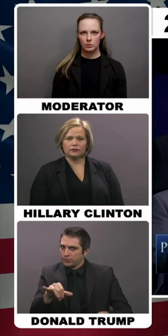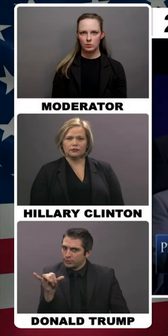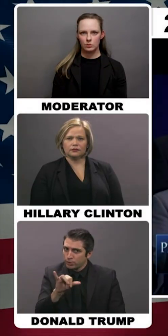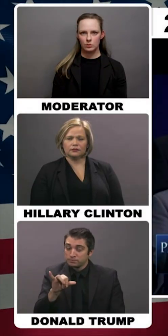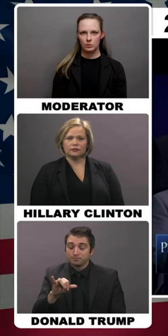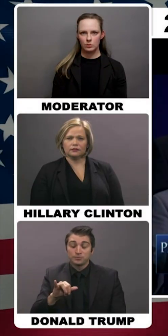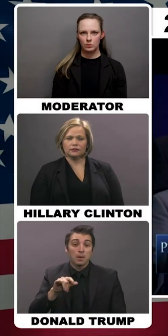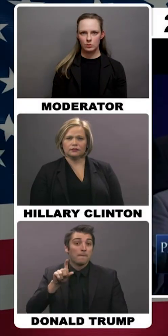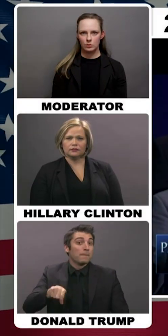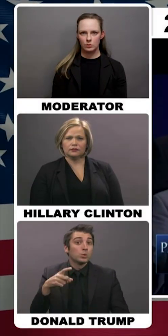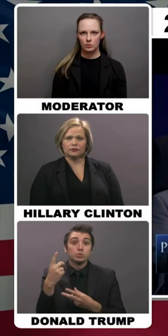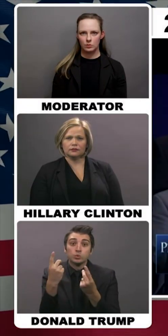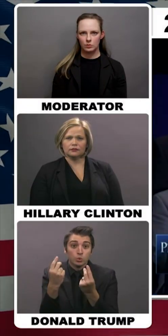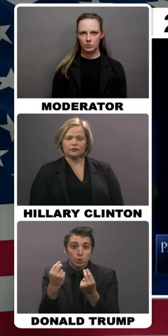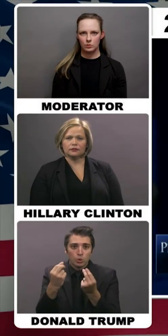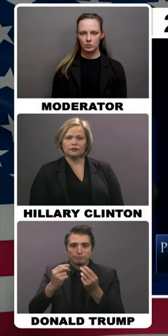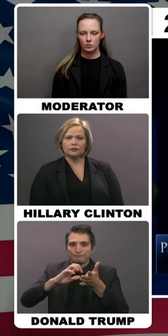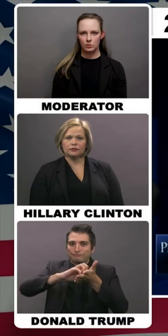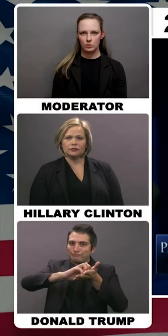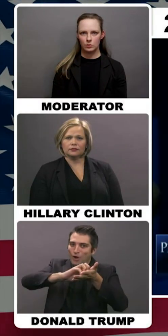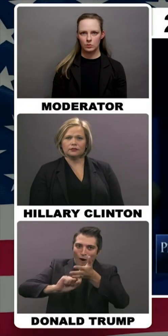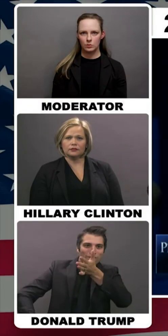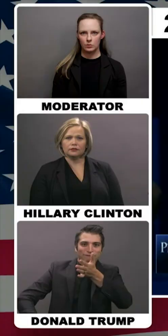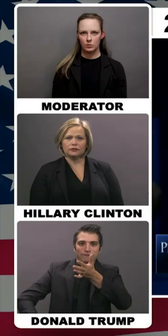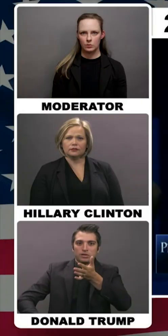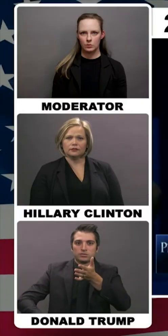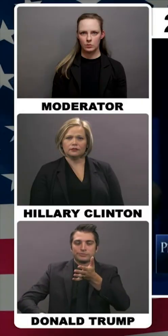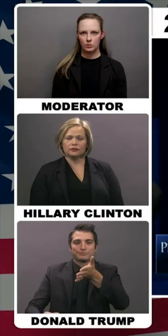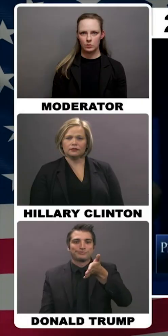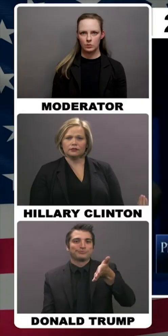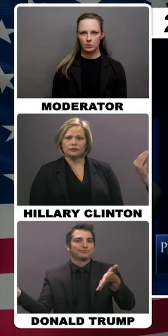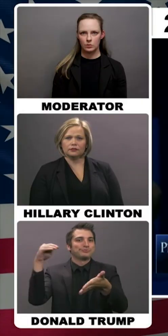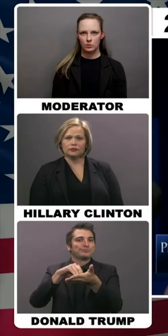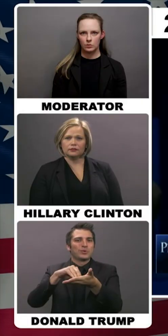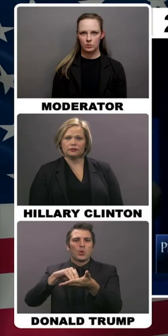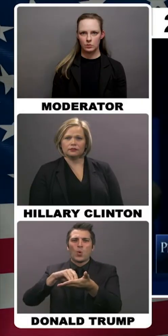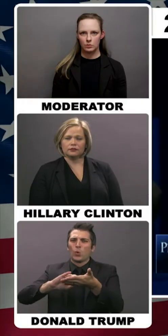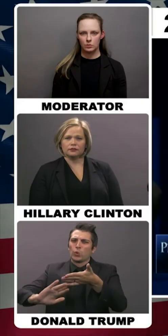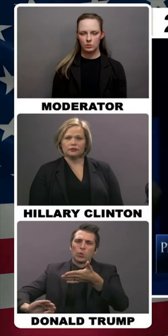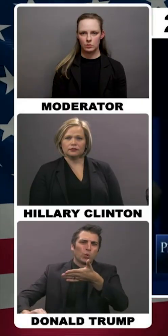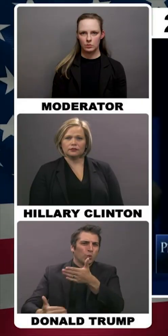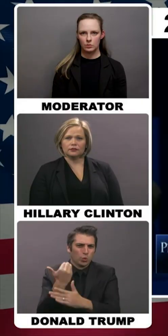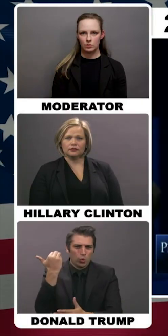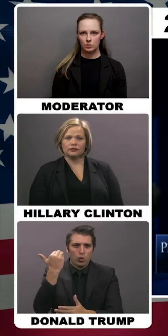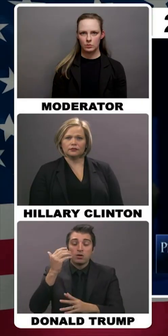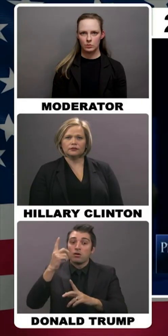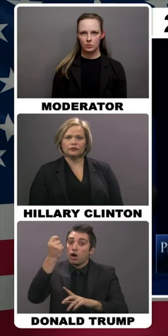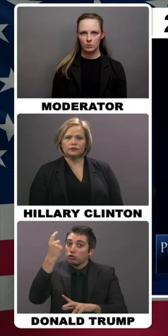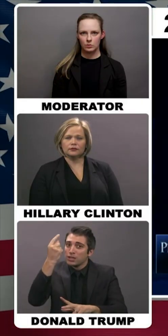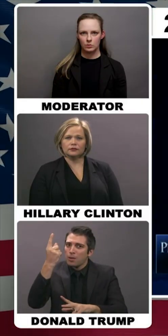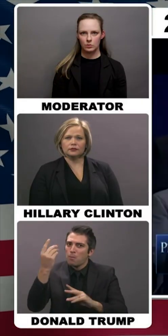and replace it with something absolutely much less expensive and something that works